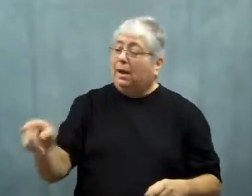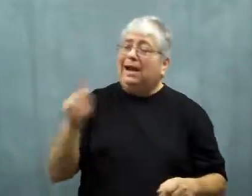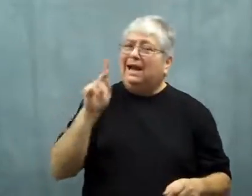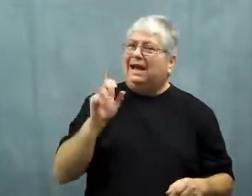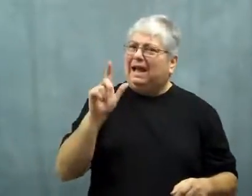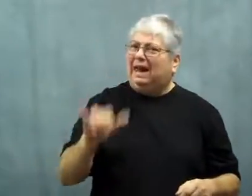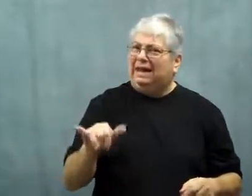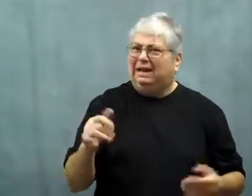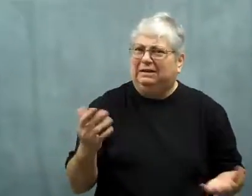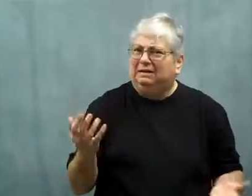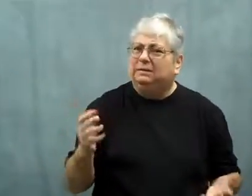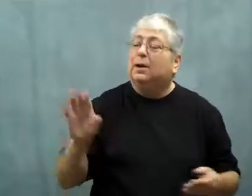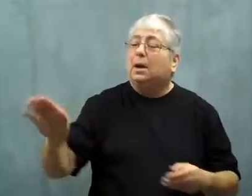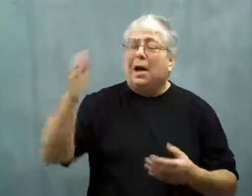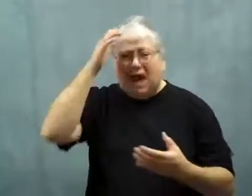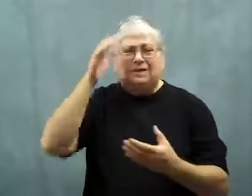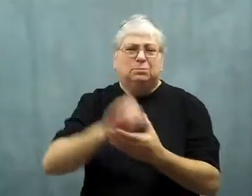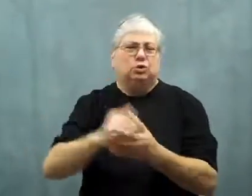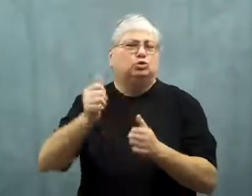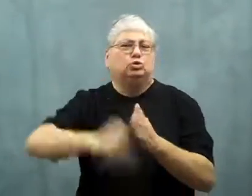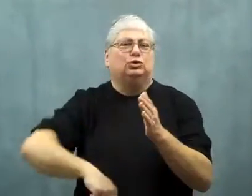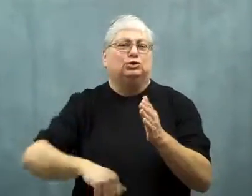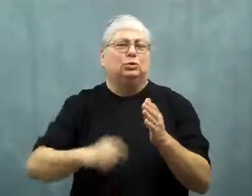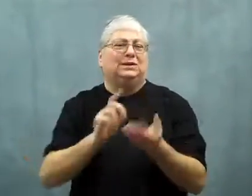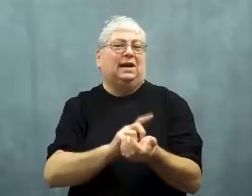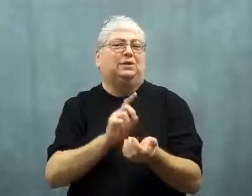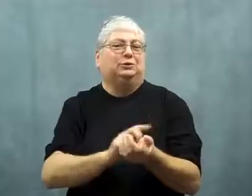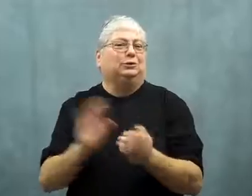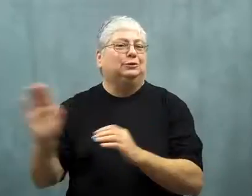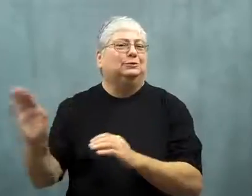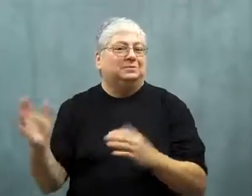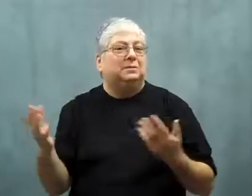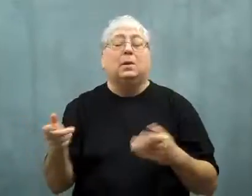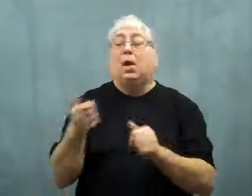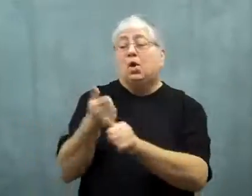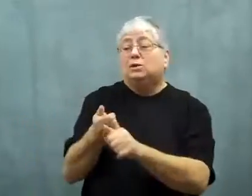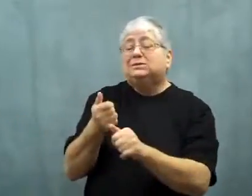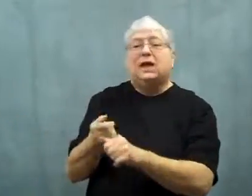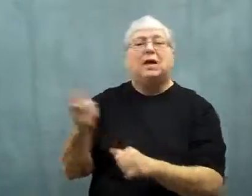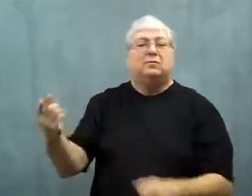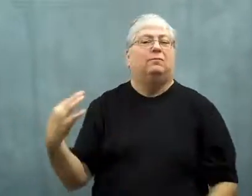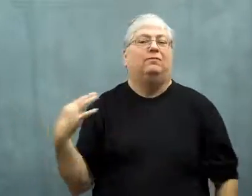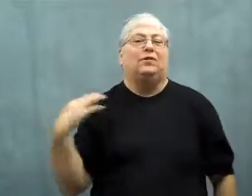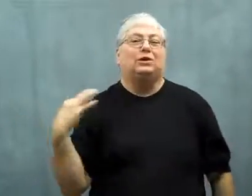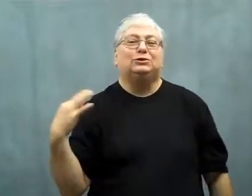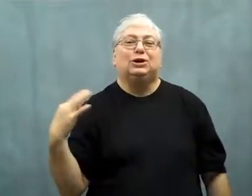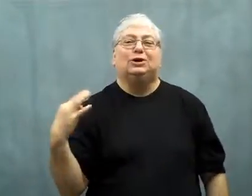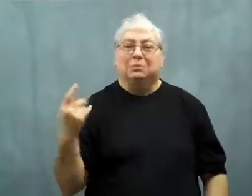Kelley's husband was a surgeon.